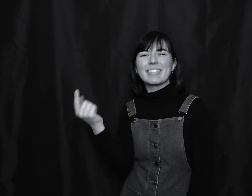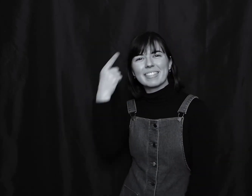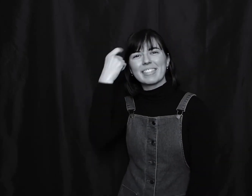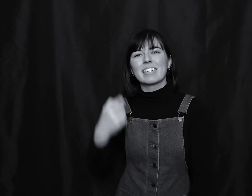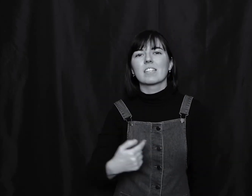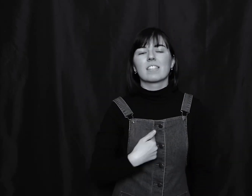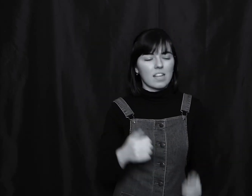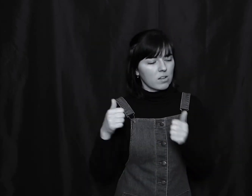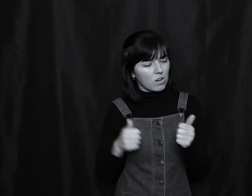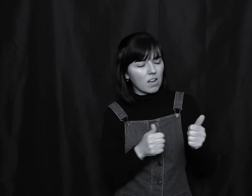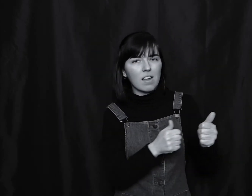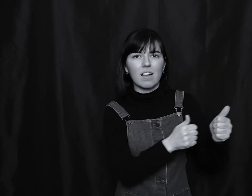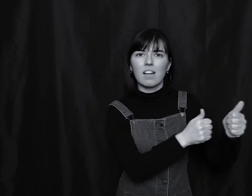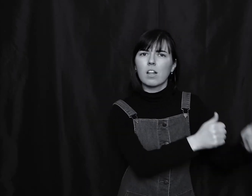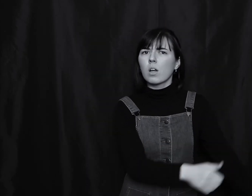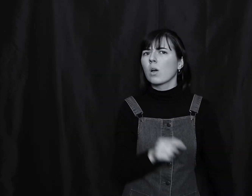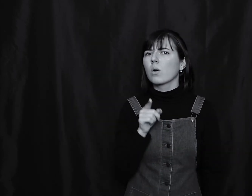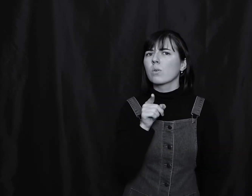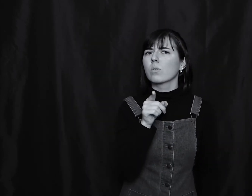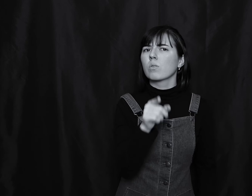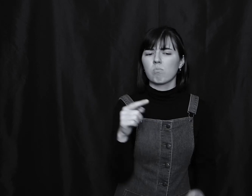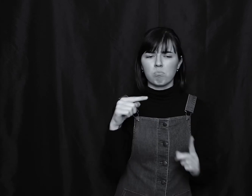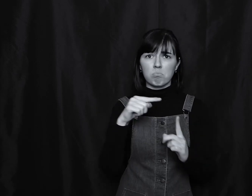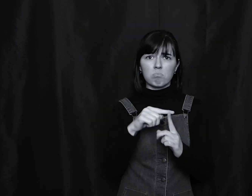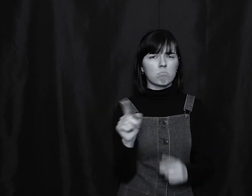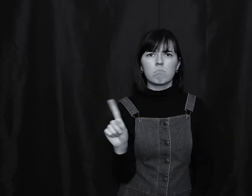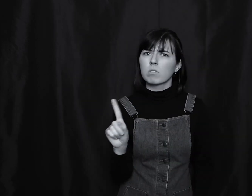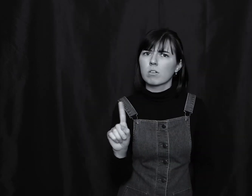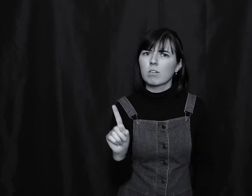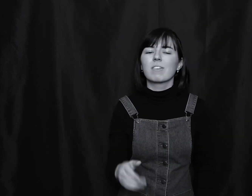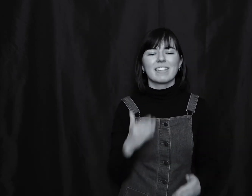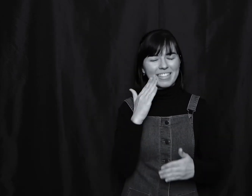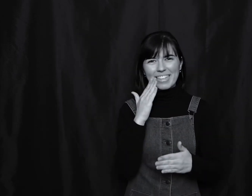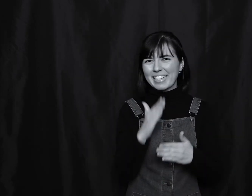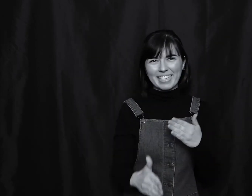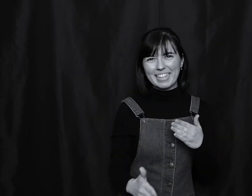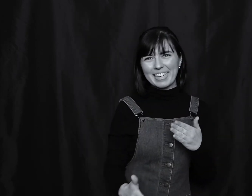Because I follow you to where? End